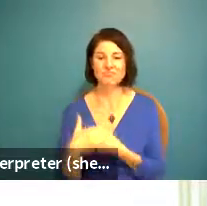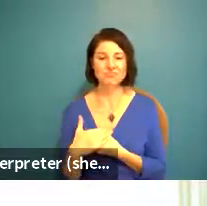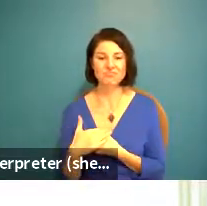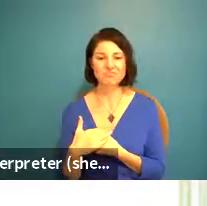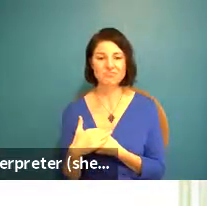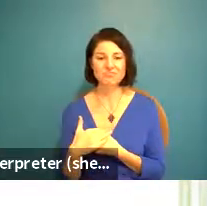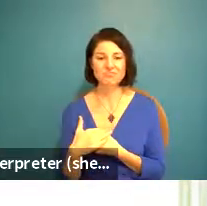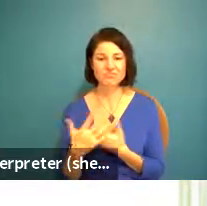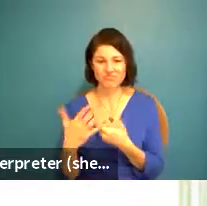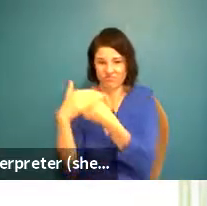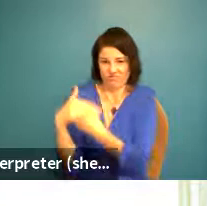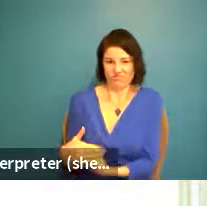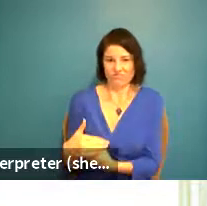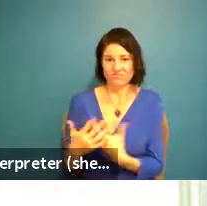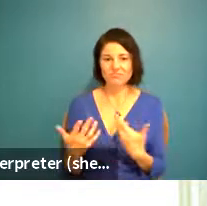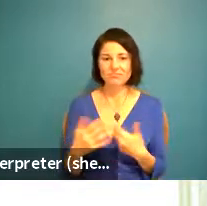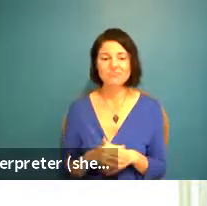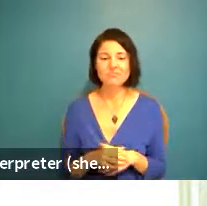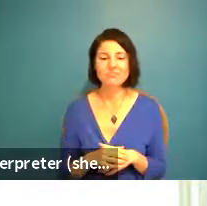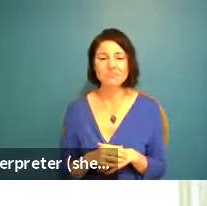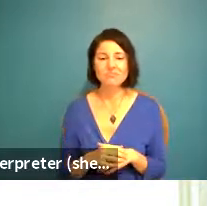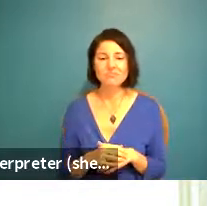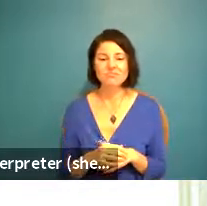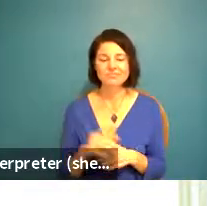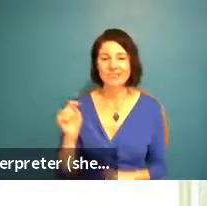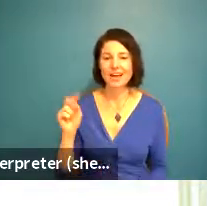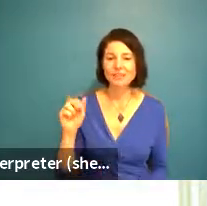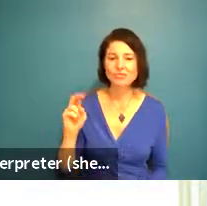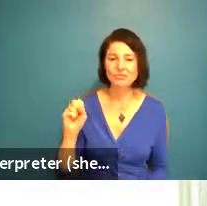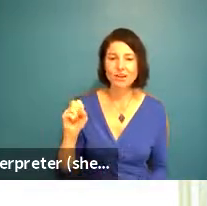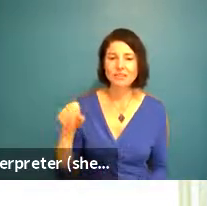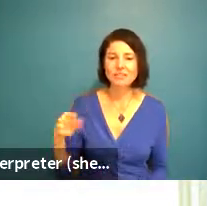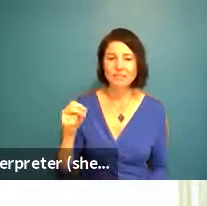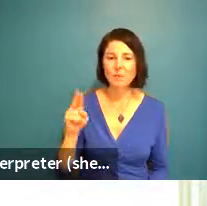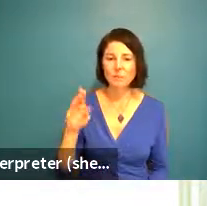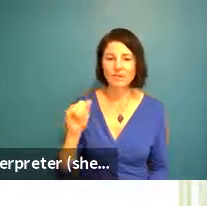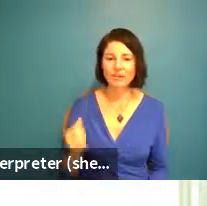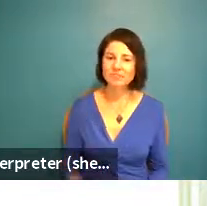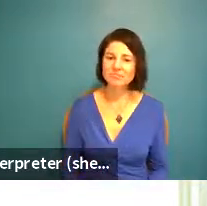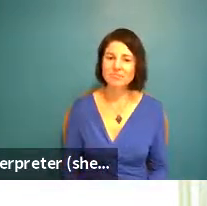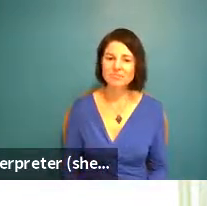perpetrated against them, the severe level of transphobia that they were experiencing, and most of these individuals were black or